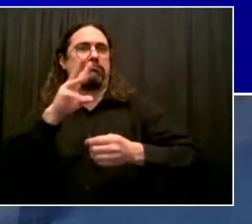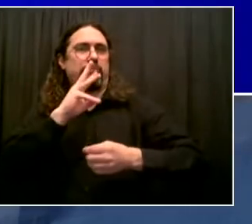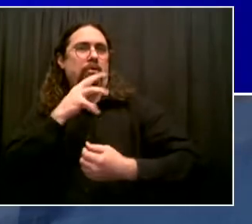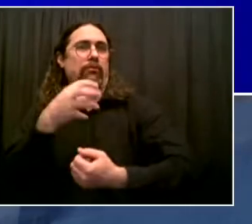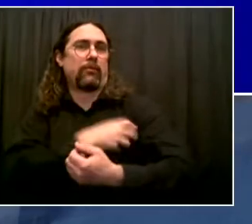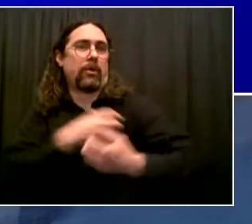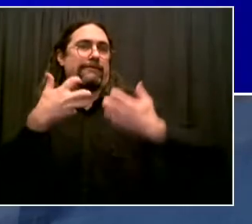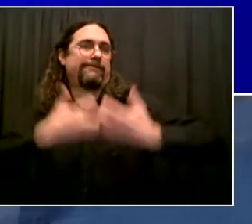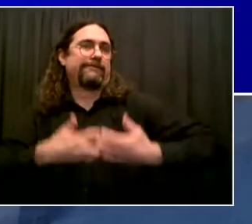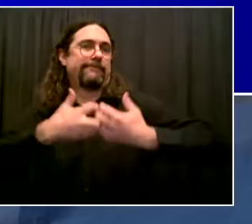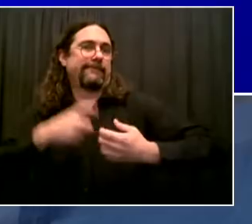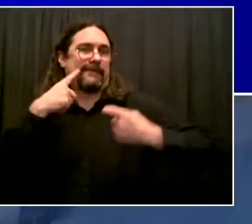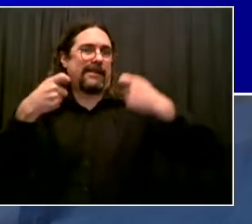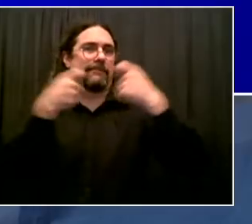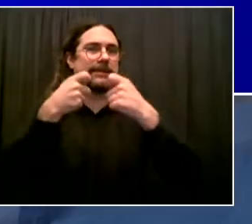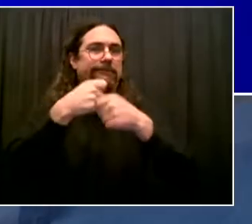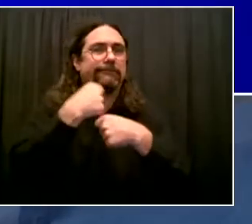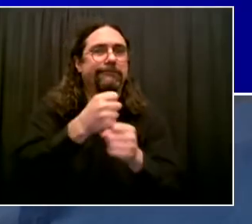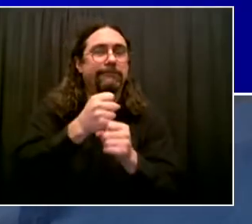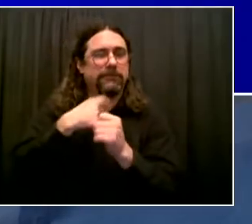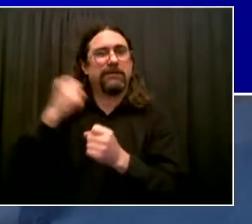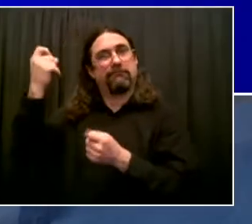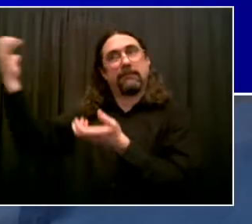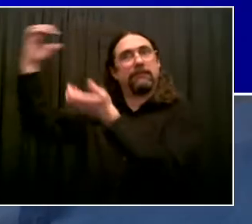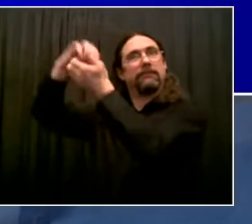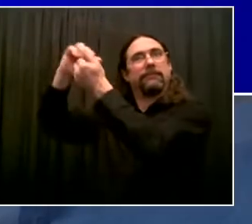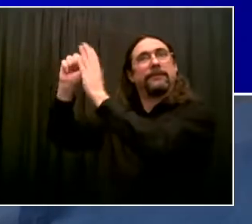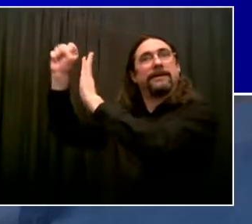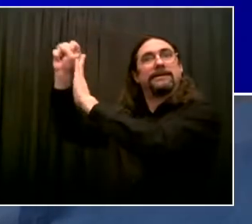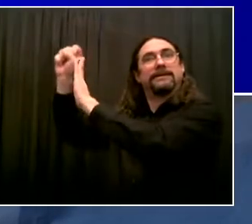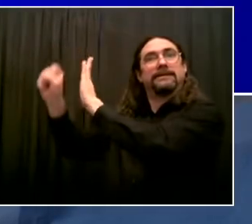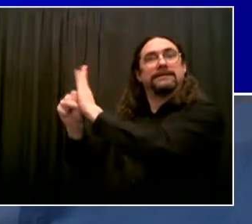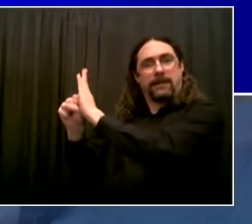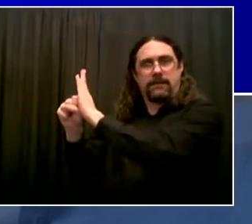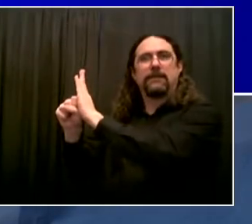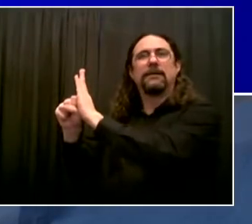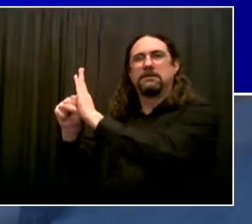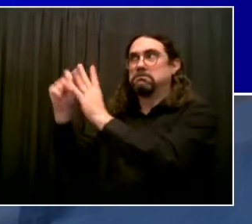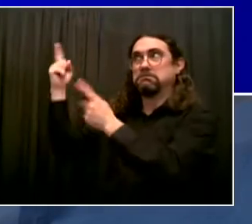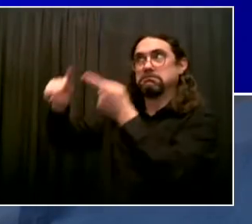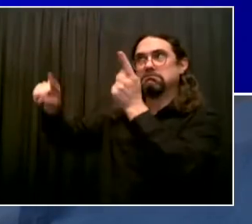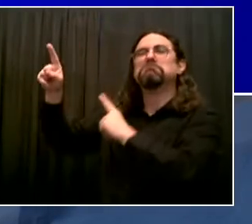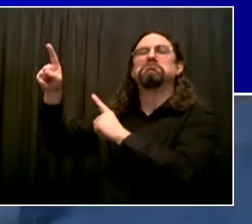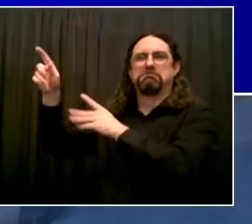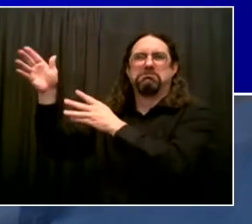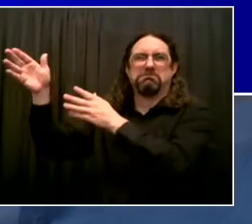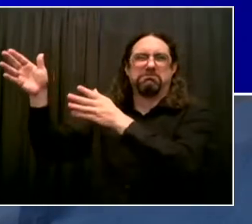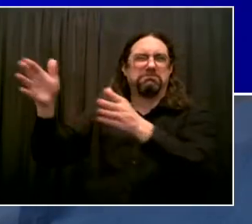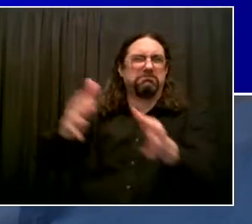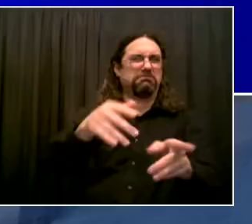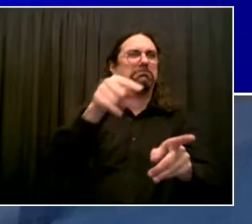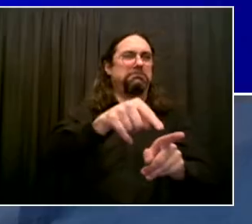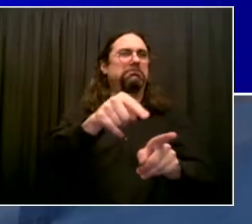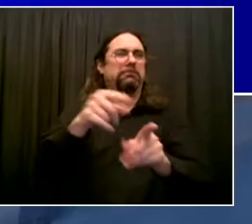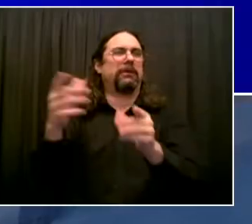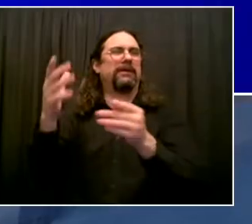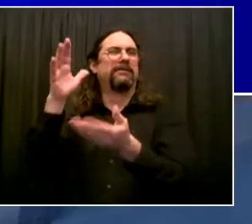ABOUT IN THE STATE OF THE CITY. IT IS CRUCIAL ON THE FUTU AREND CRUCIAL TO ENVIRONMENTAL JUSTICE